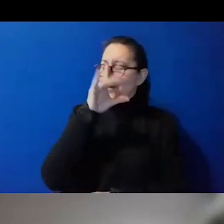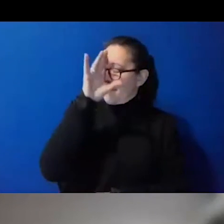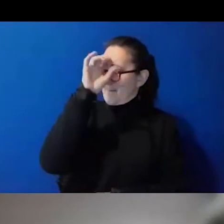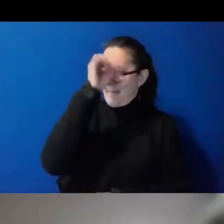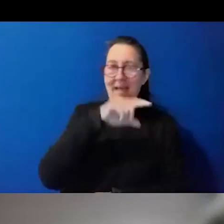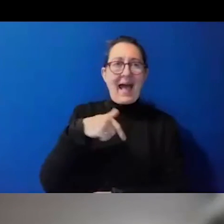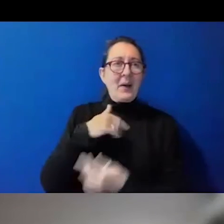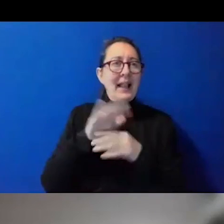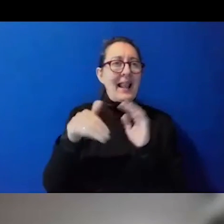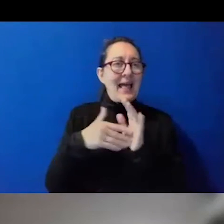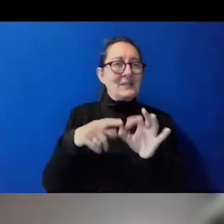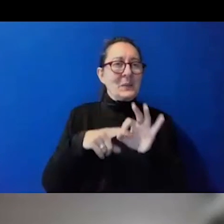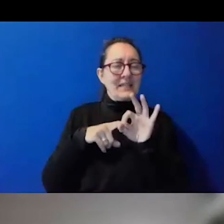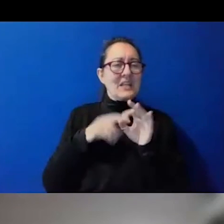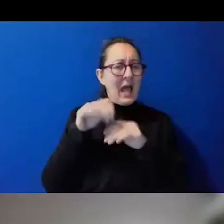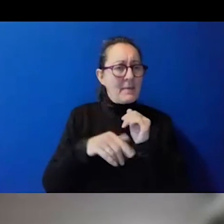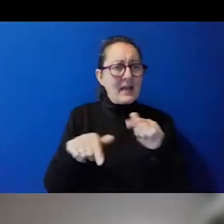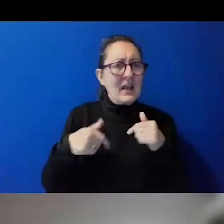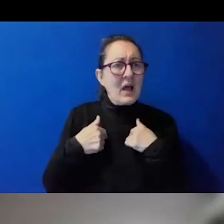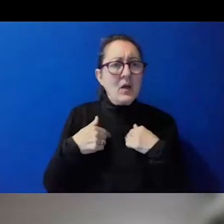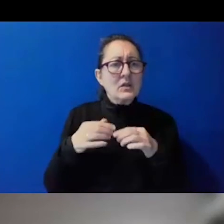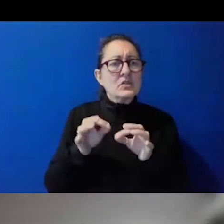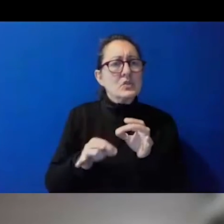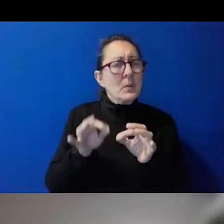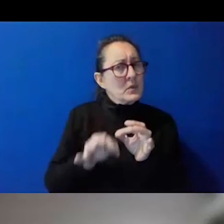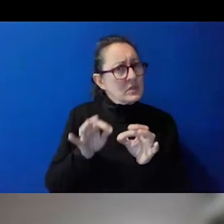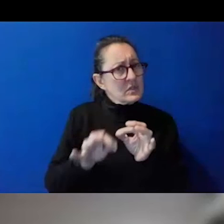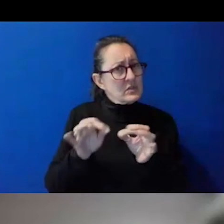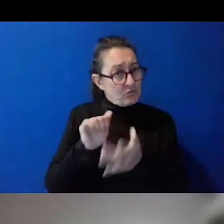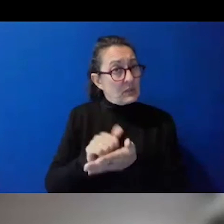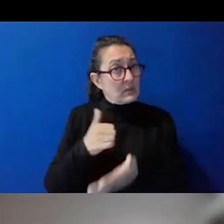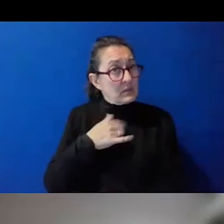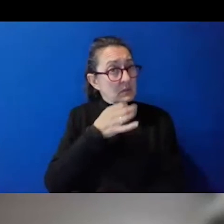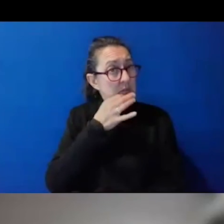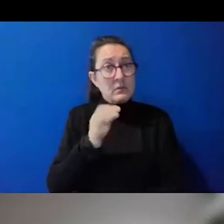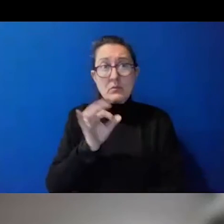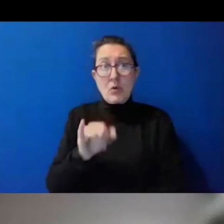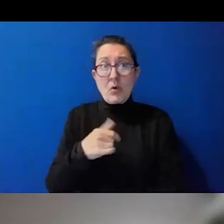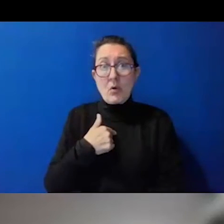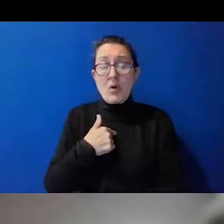is it about interpreters I beg your pardon what's it interpreters oh no but um yes did